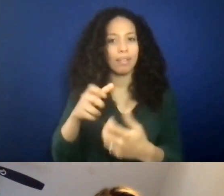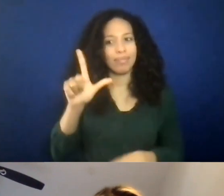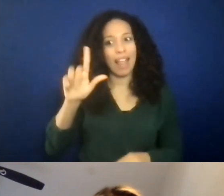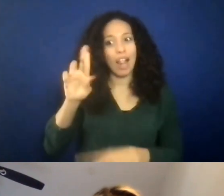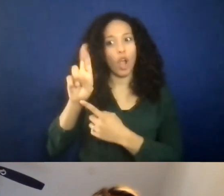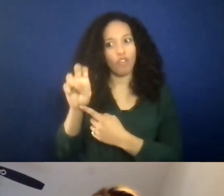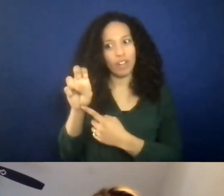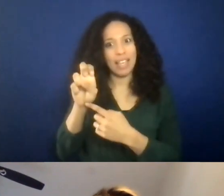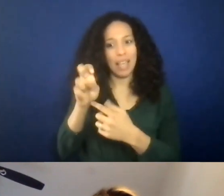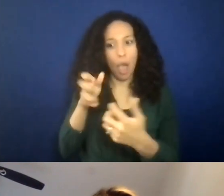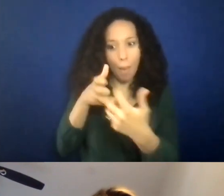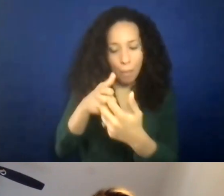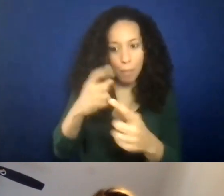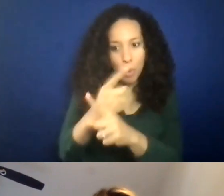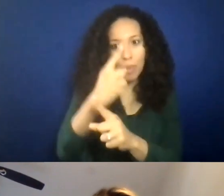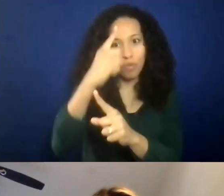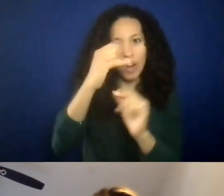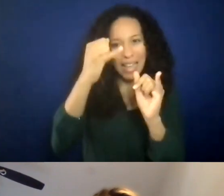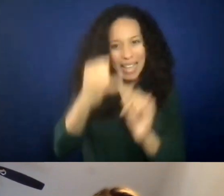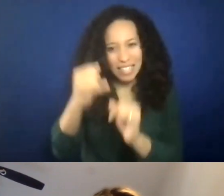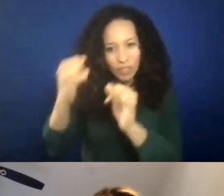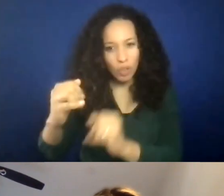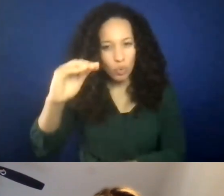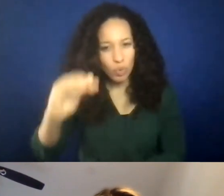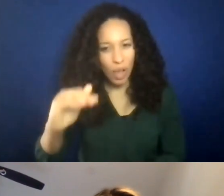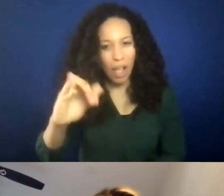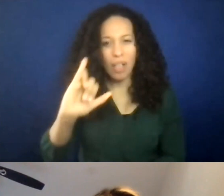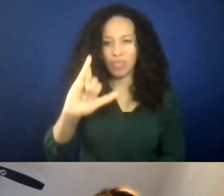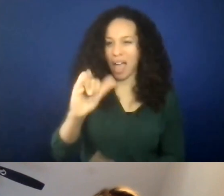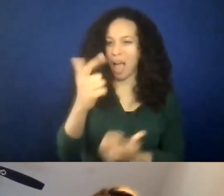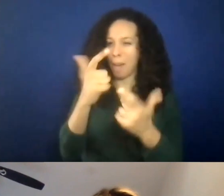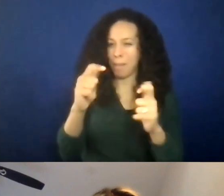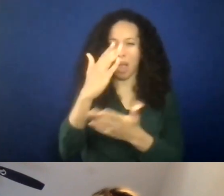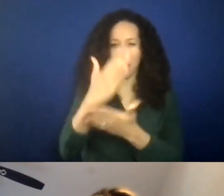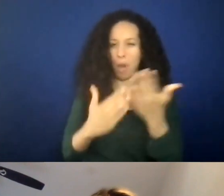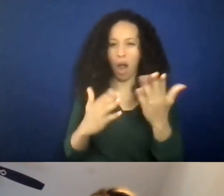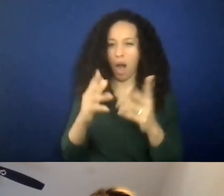child and I think that's a big piece that gets lost, uh, certainly with professionals. They